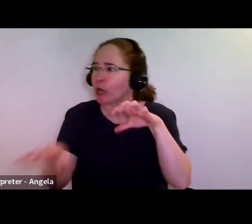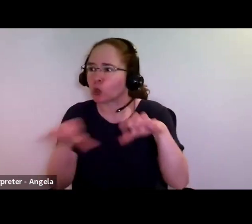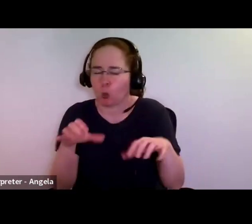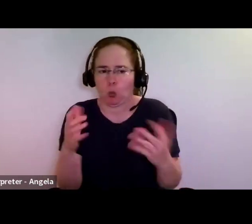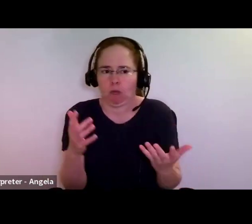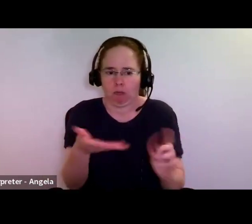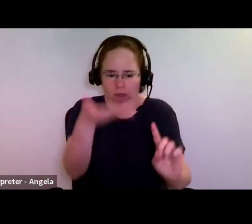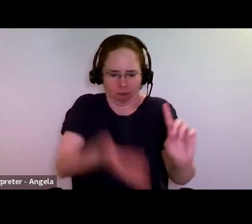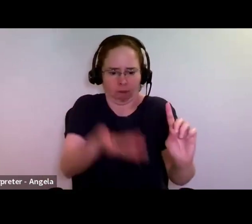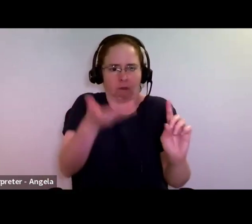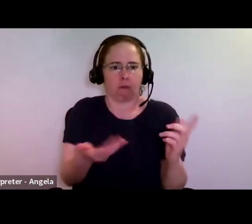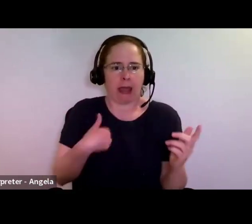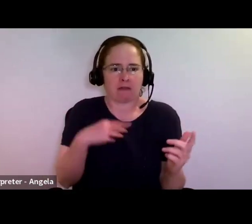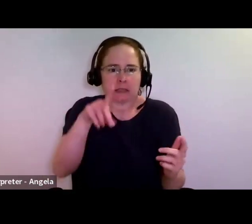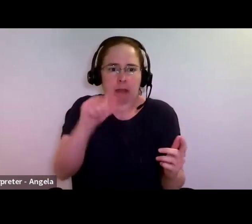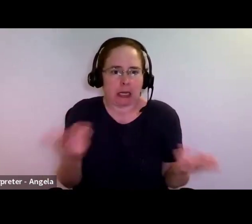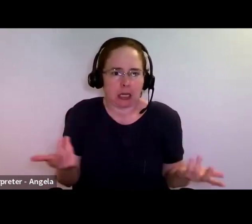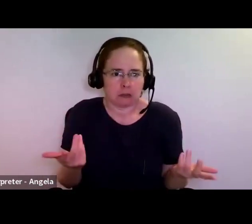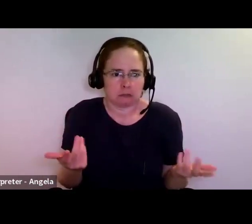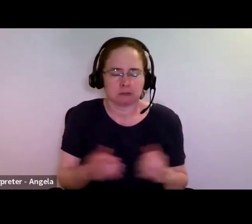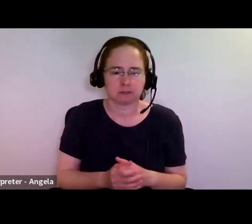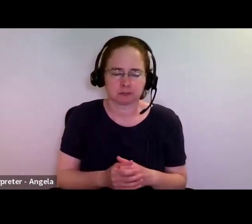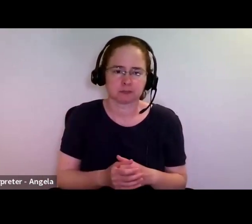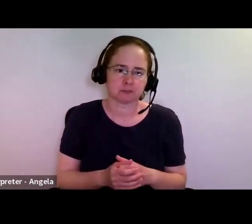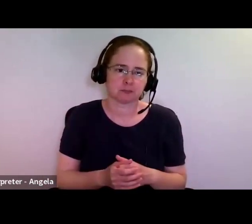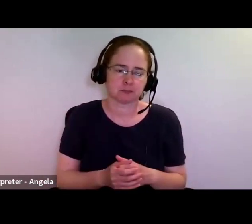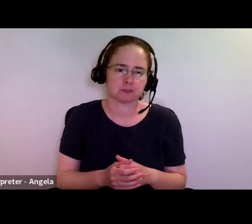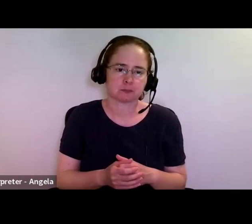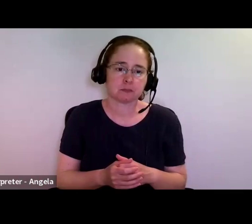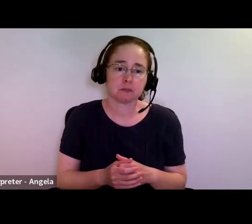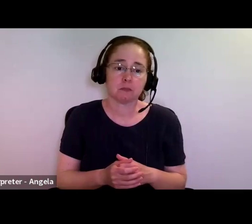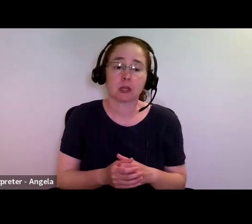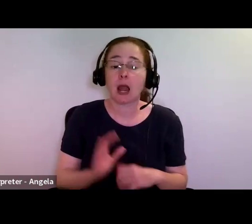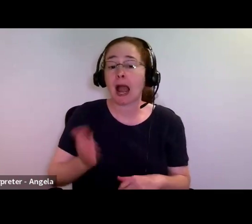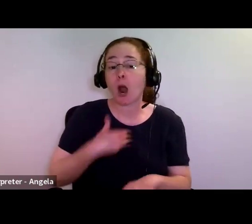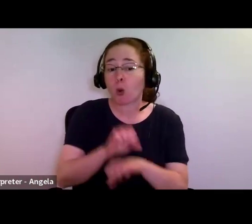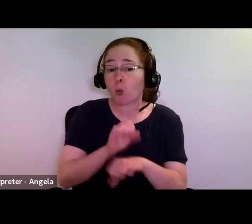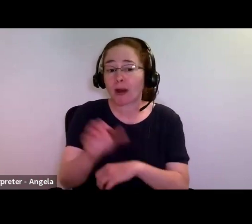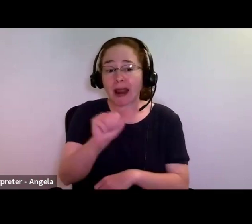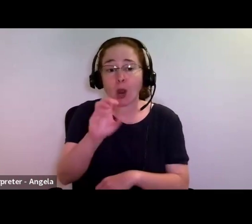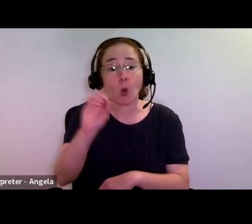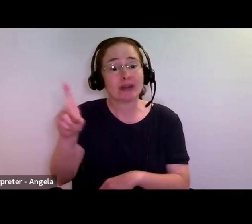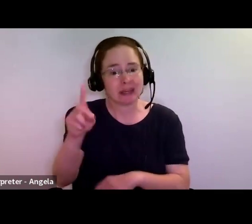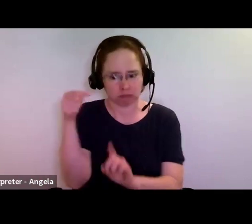they have a disability. Our work at AOD is about that and about